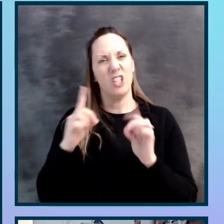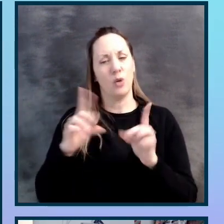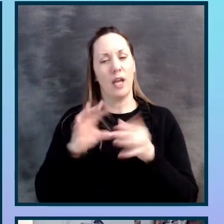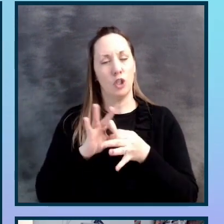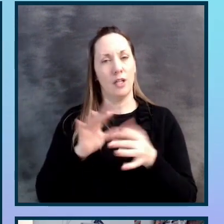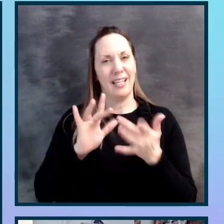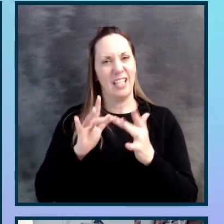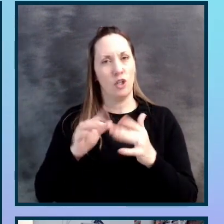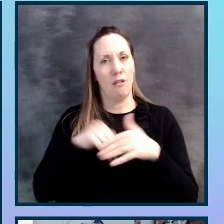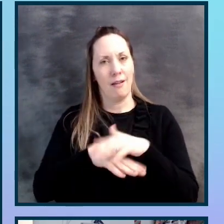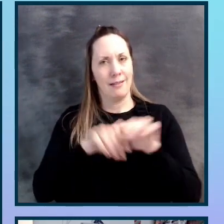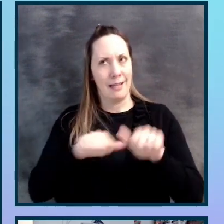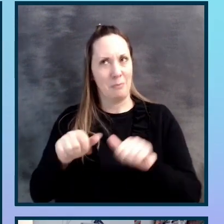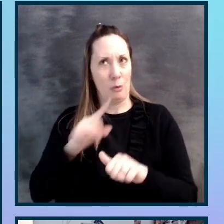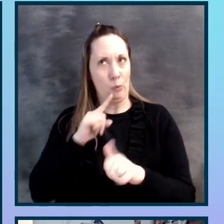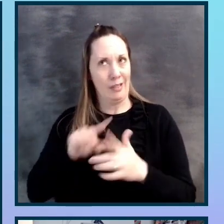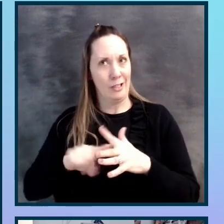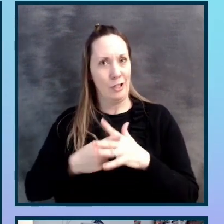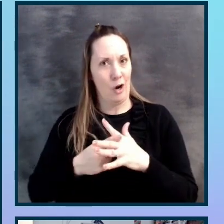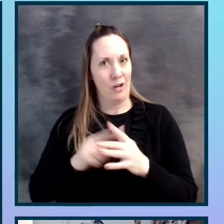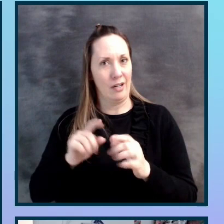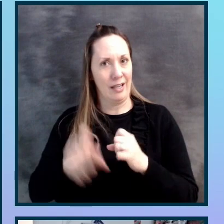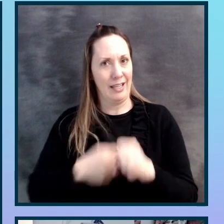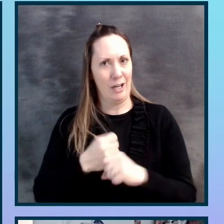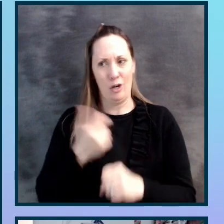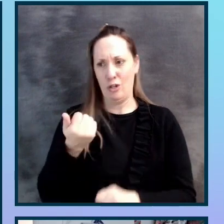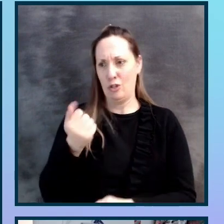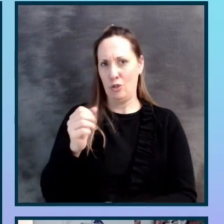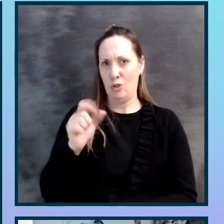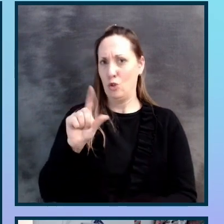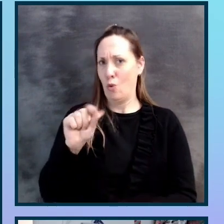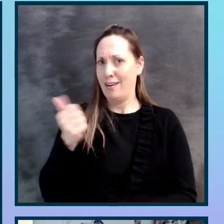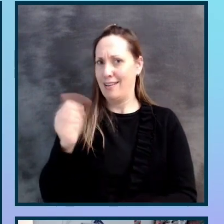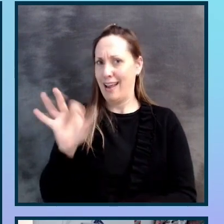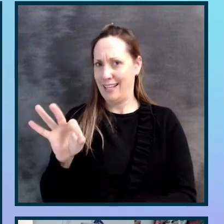really started in 2019 when I arrived at Learning A-Z.